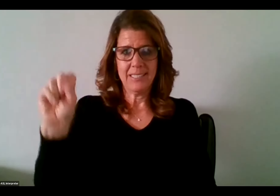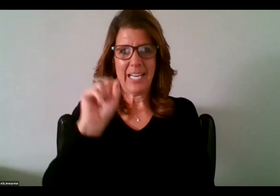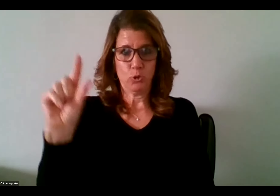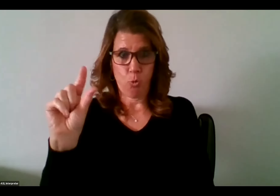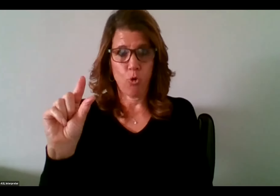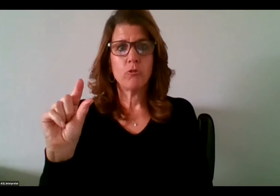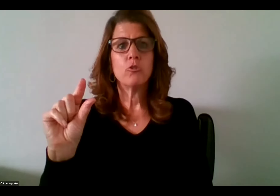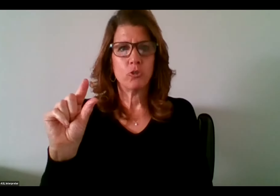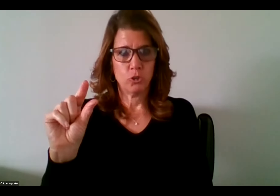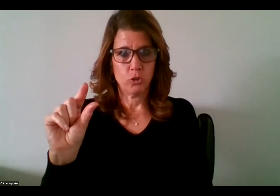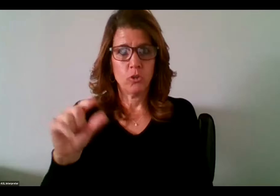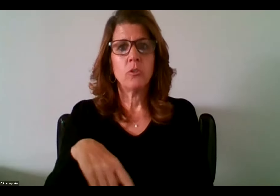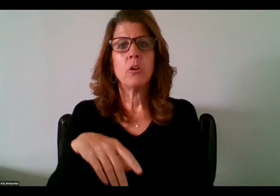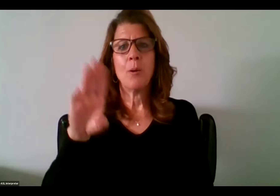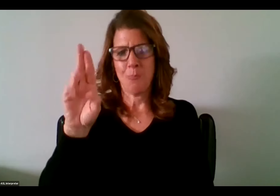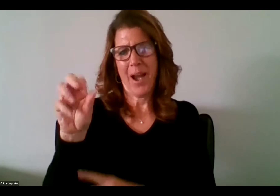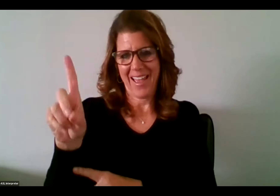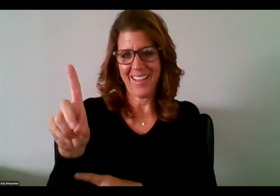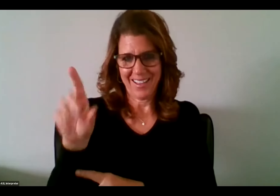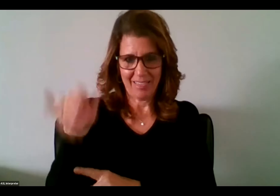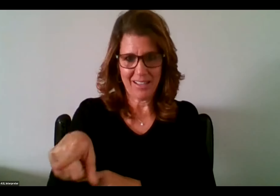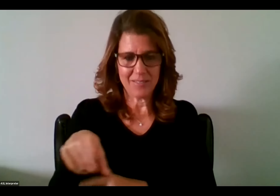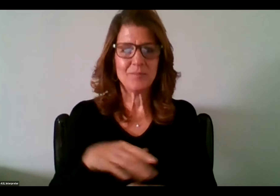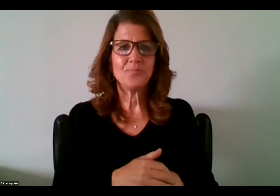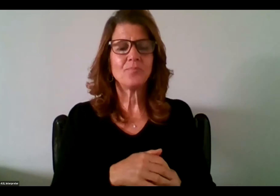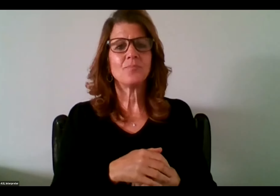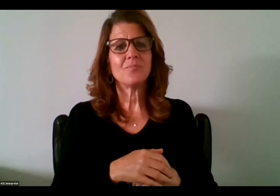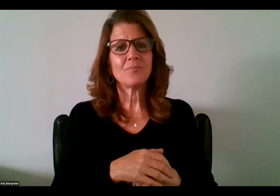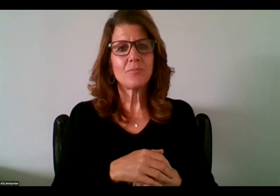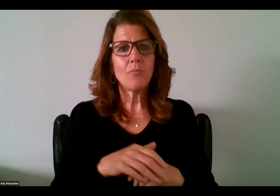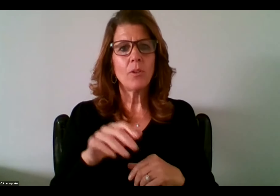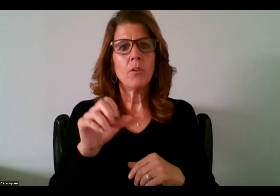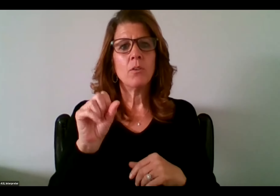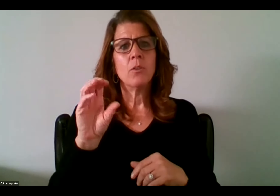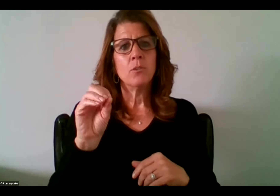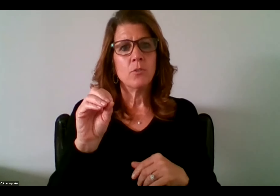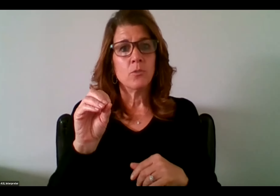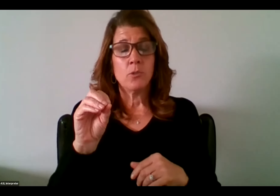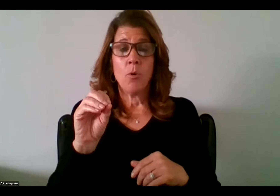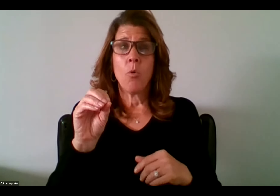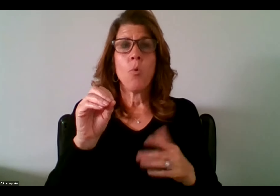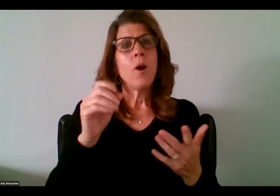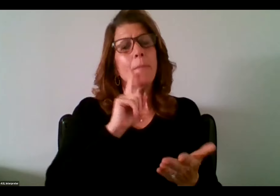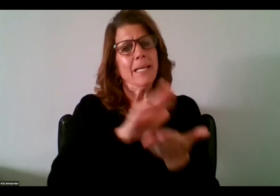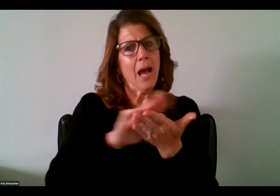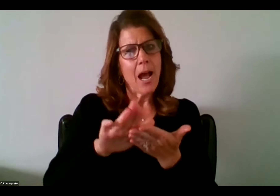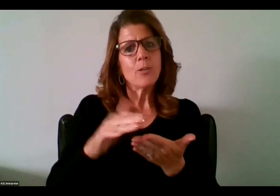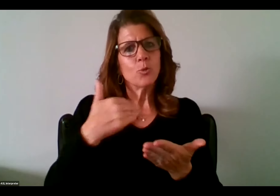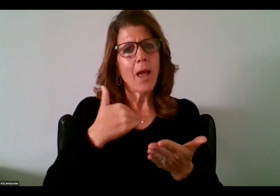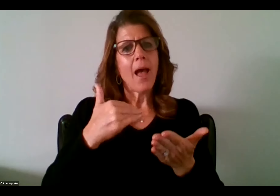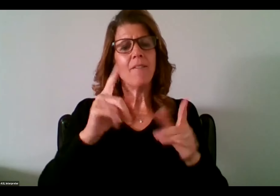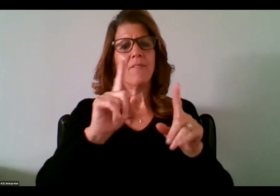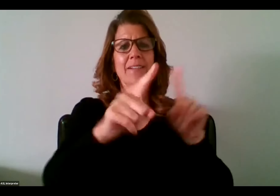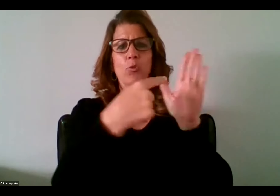George. That's our VR counselor Brad, and so, that's the other thing it would be nice